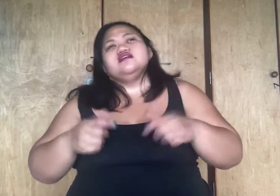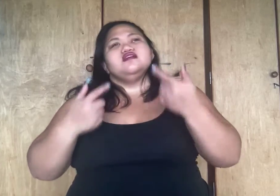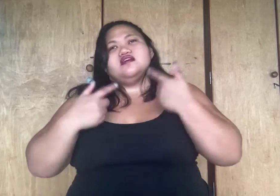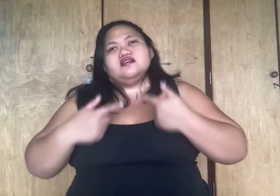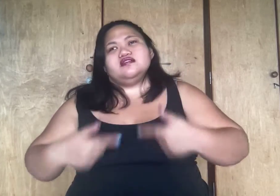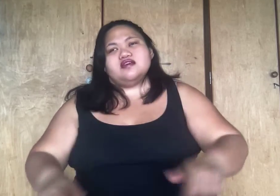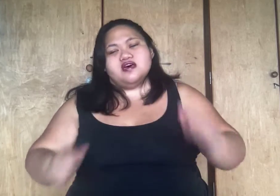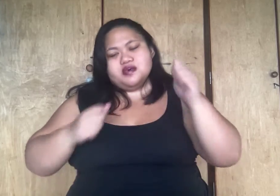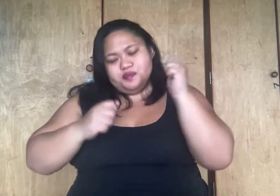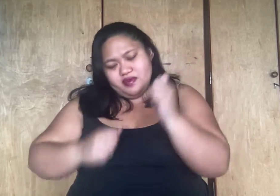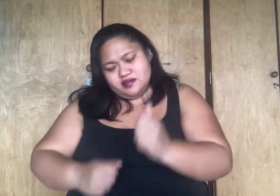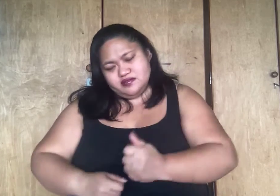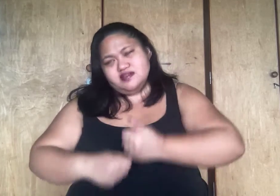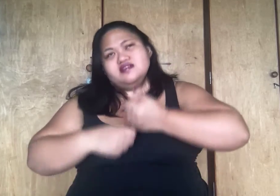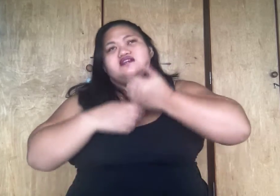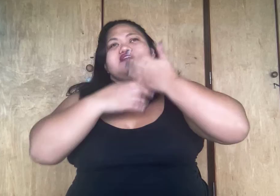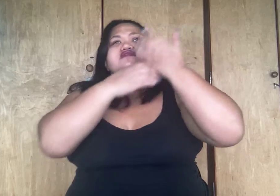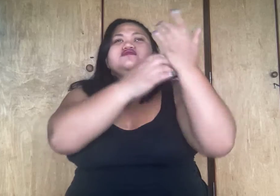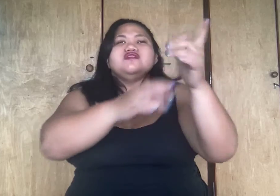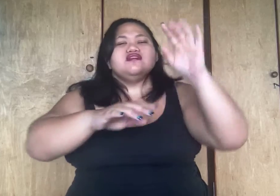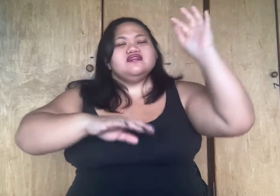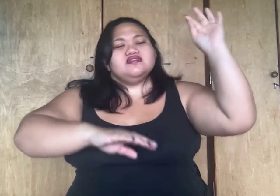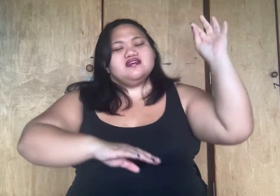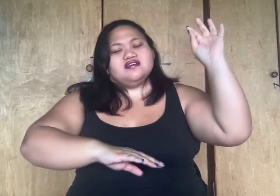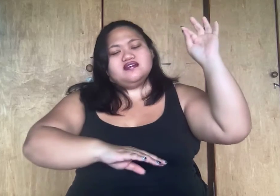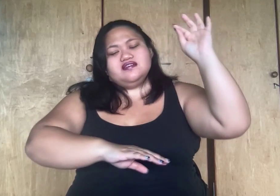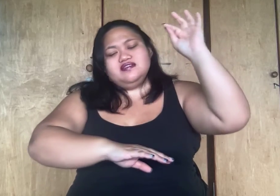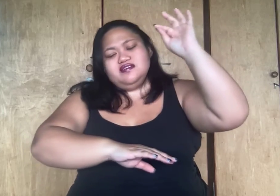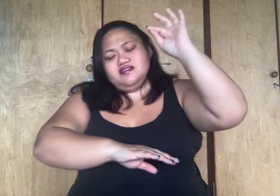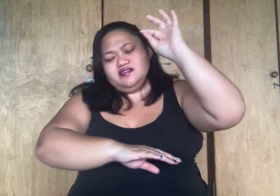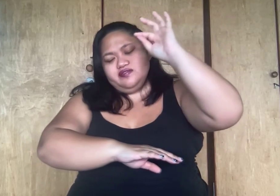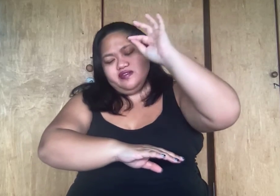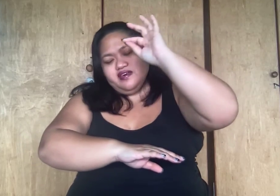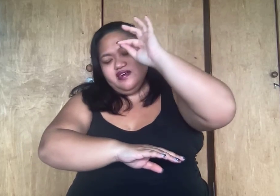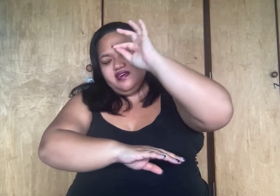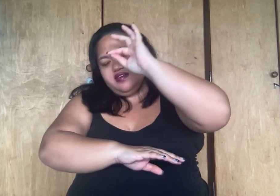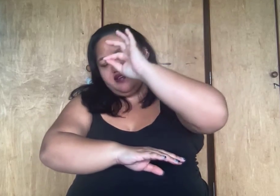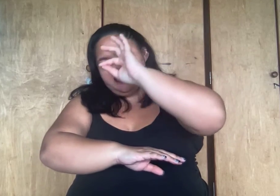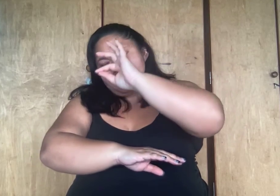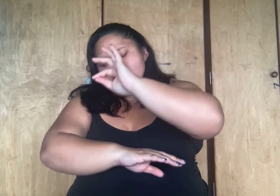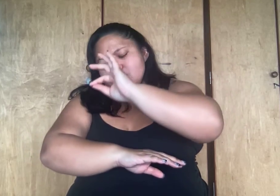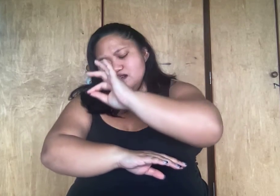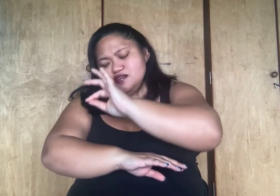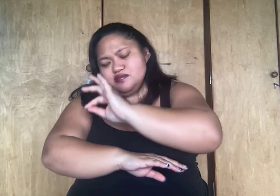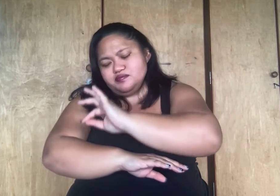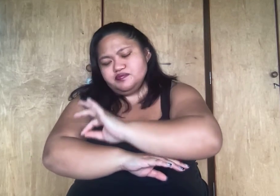... let me be singing ... ... when the evening ... ... comes ...